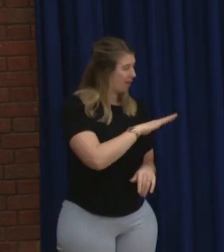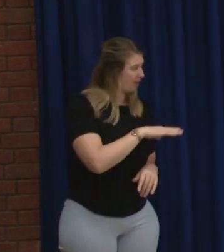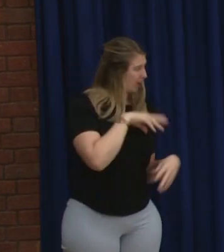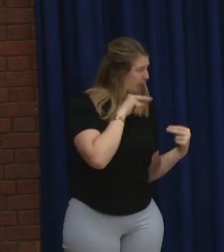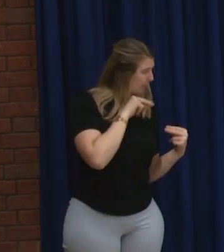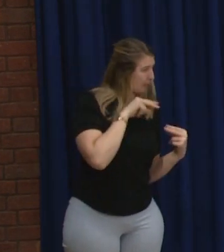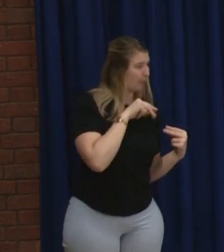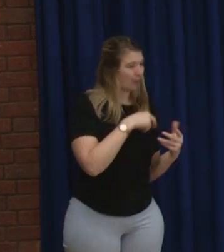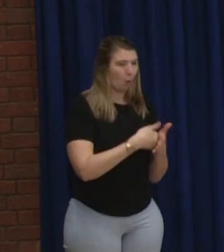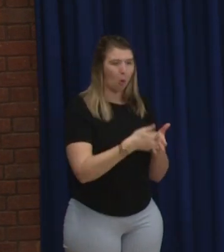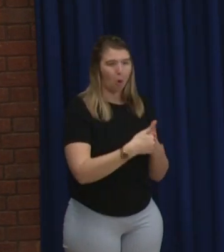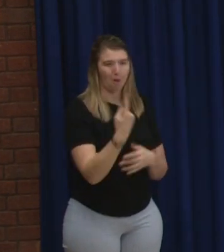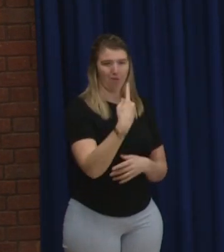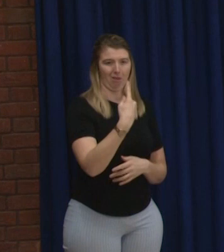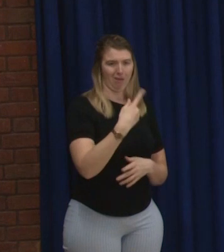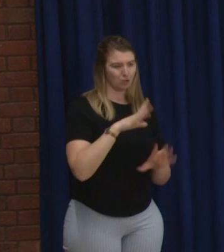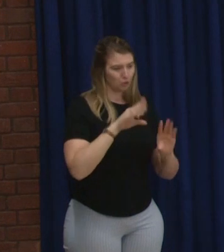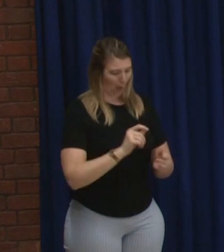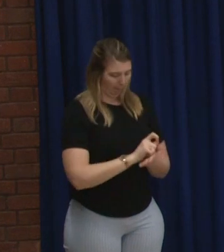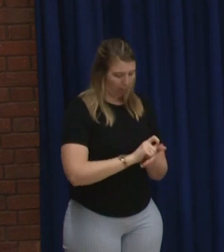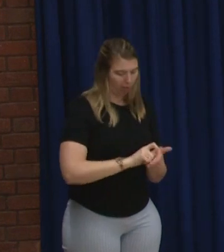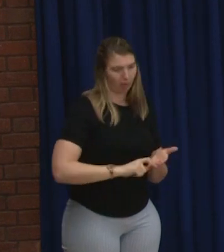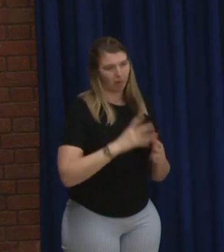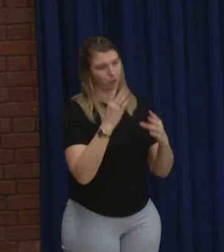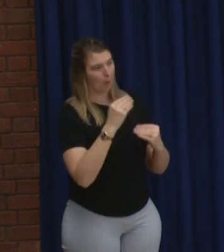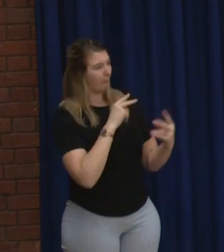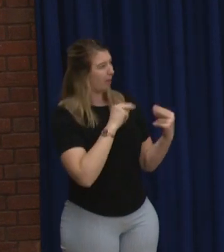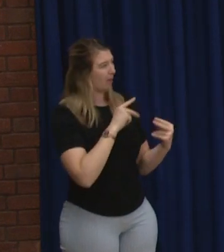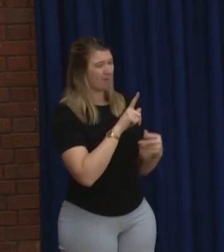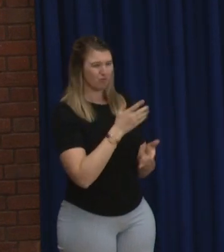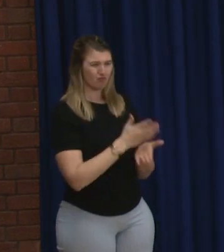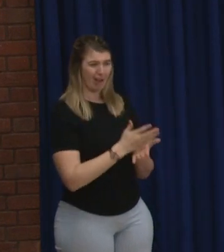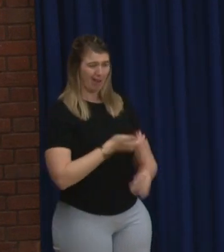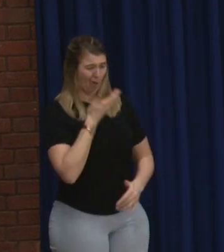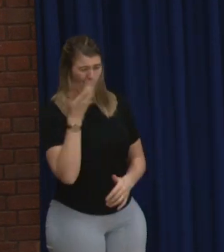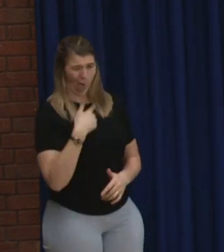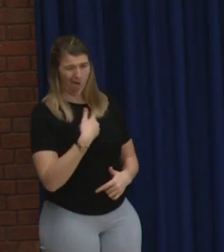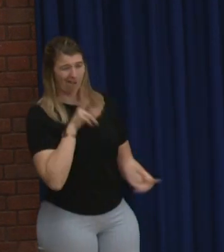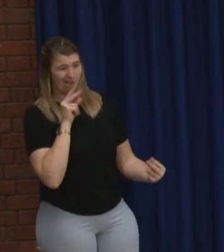to stop doodling; I was really good verbally but I kept being told in exams that you just don't do so